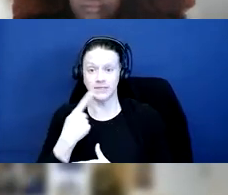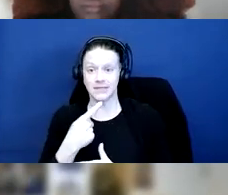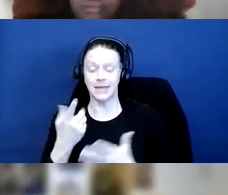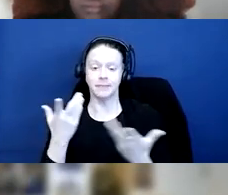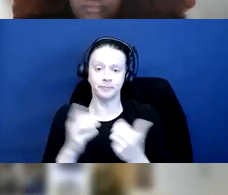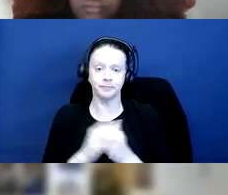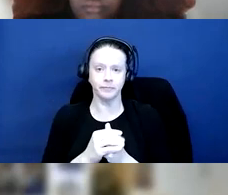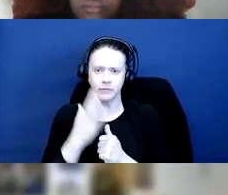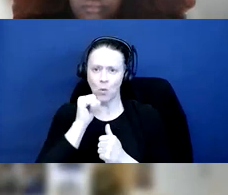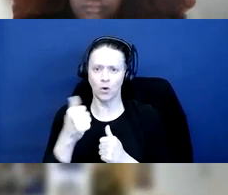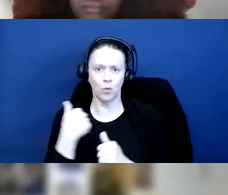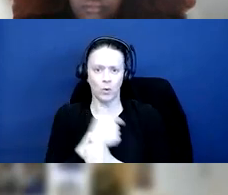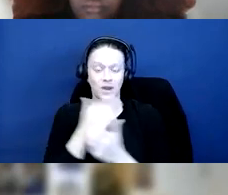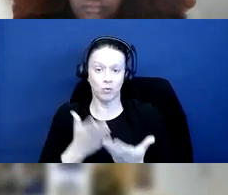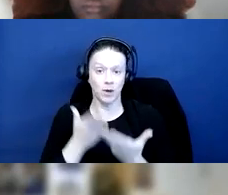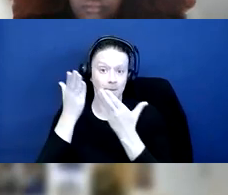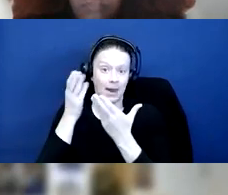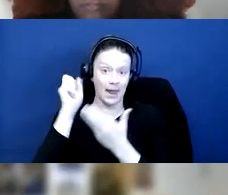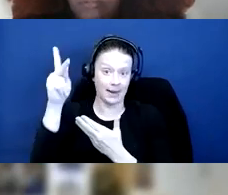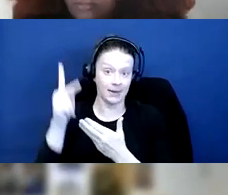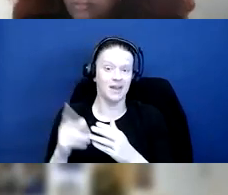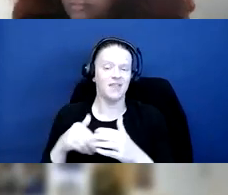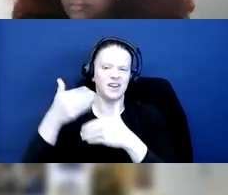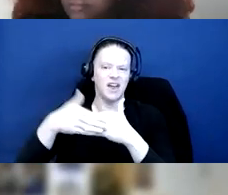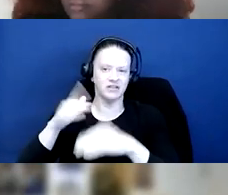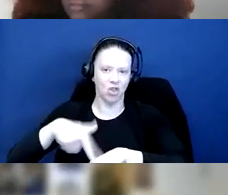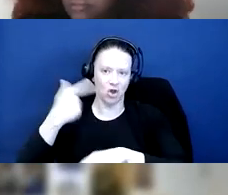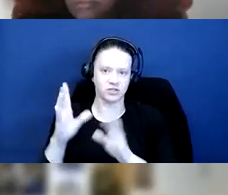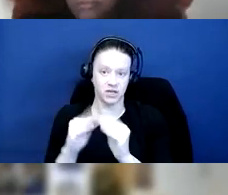let's bring it back in the next long session or let's bring it back next year.